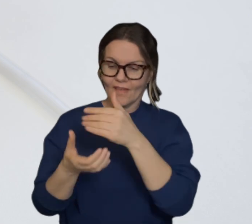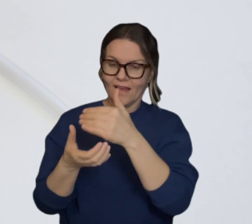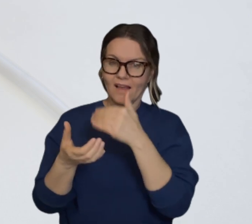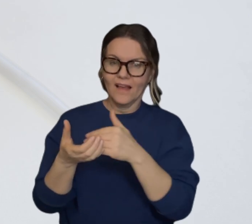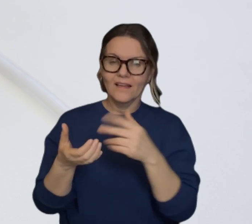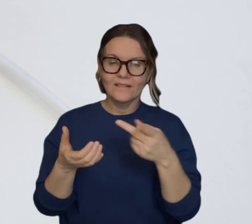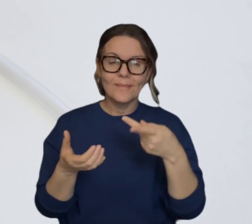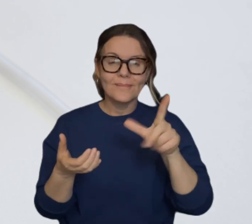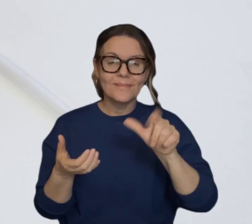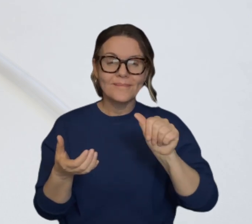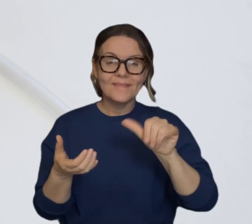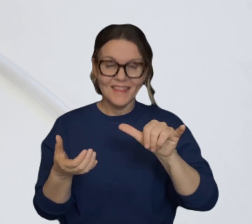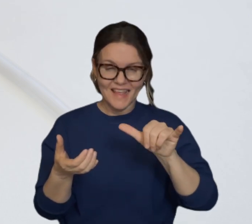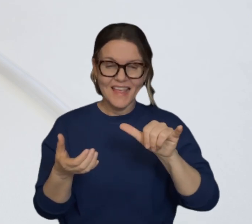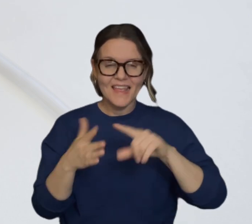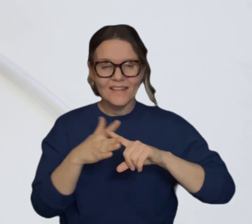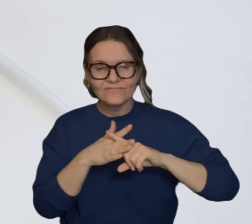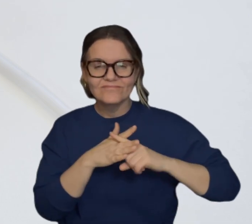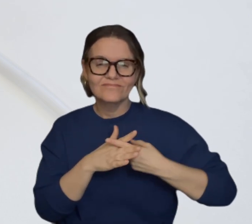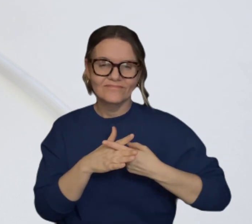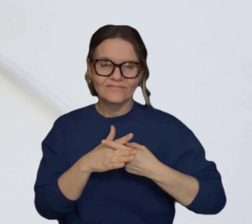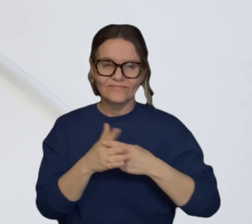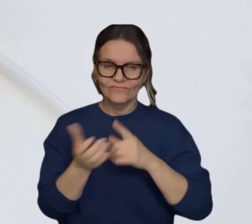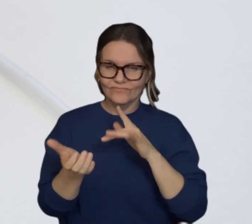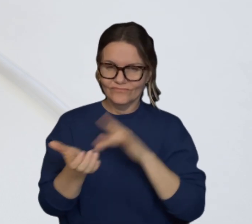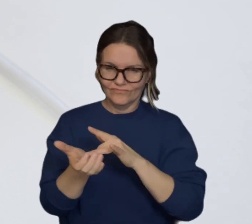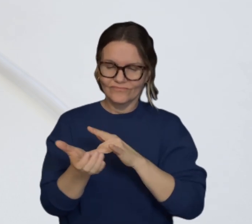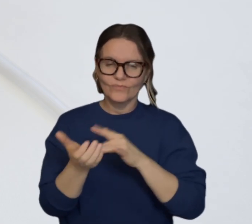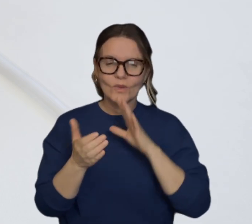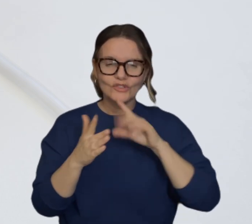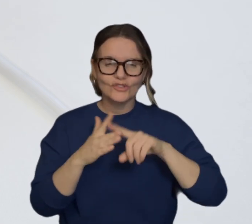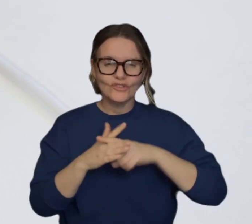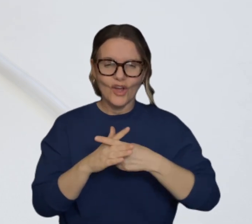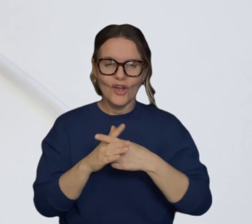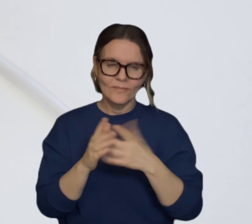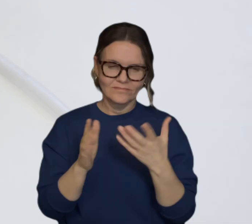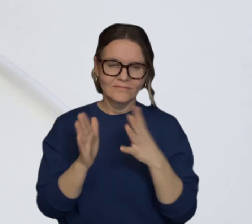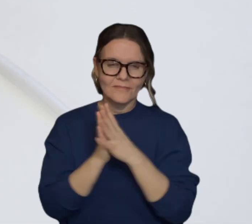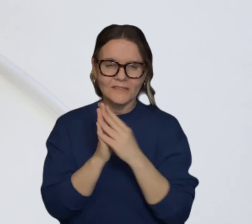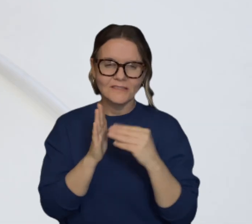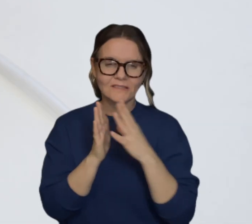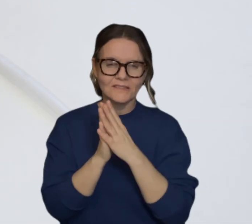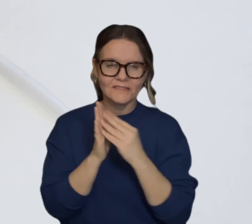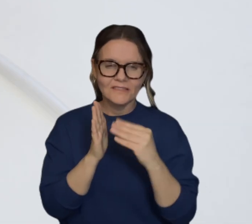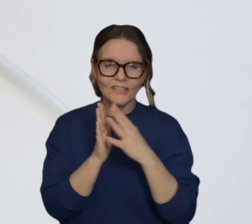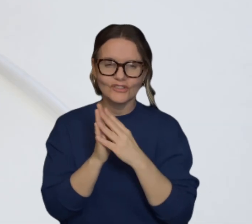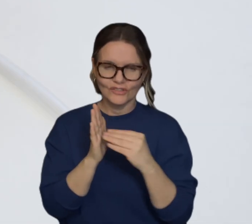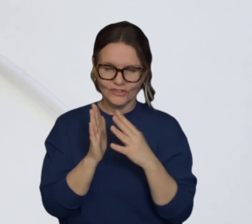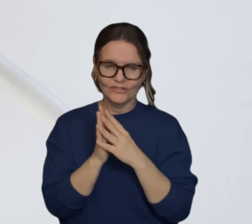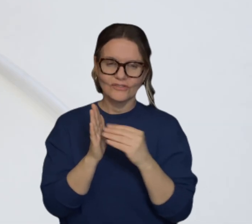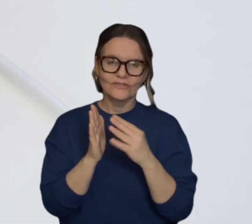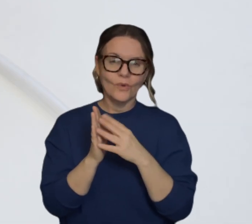hit the play button your pump will automatically start in what is massage or stimulation mode